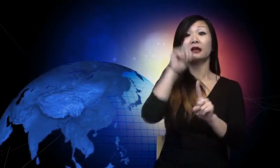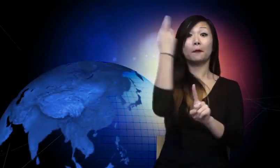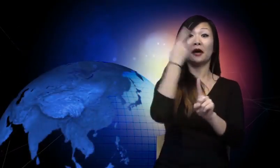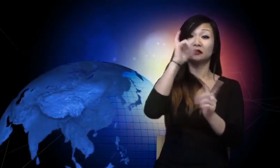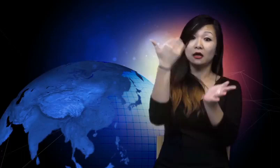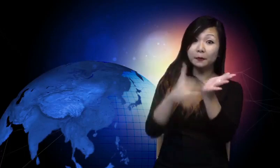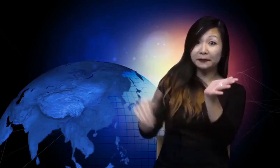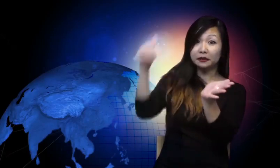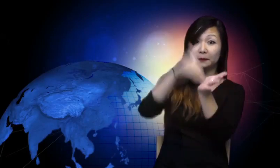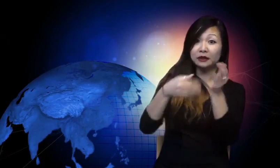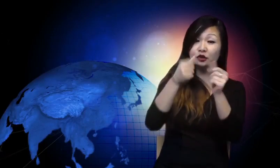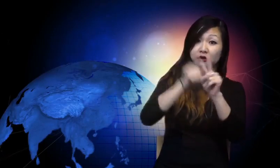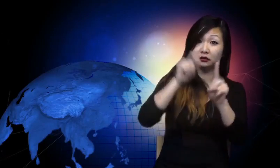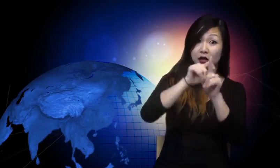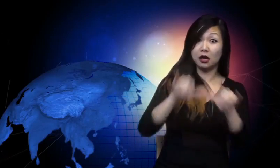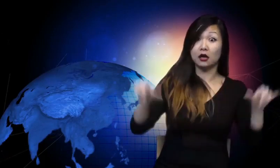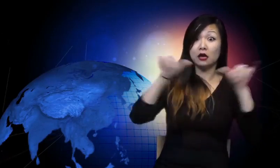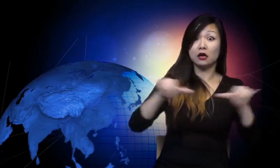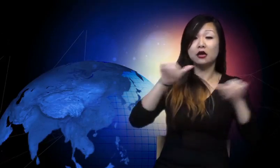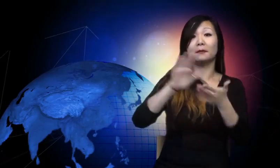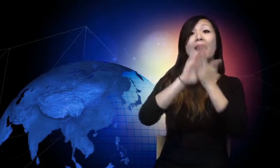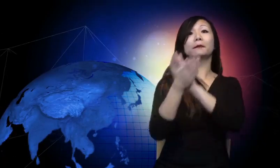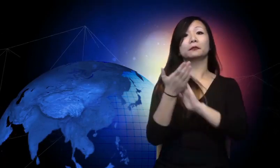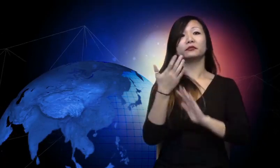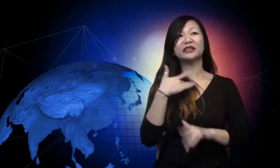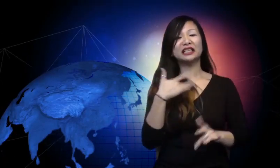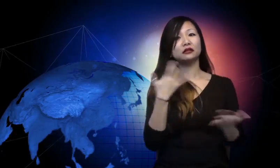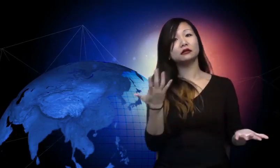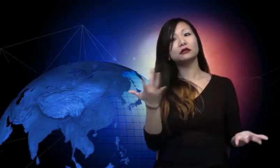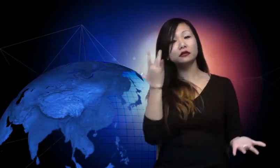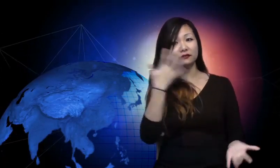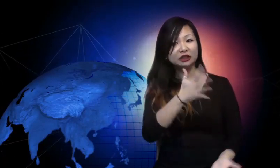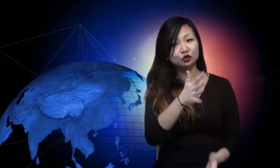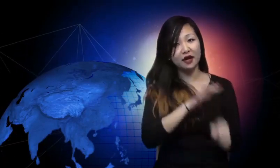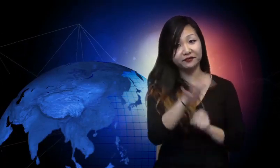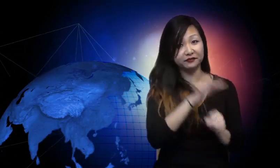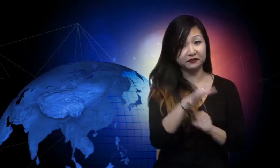With me though, it seemed to never let up. The constant bullying was intolerable.